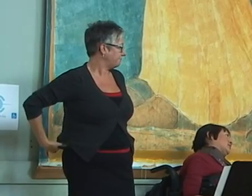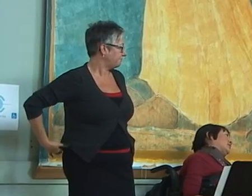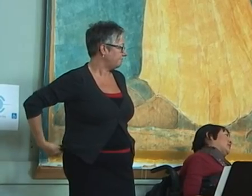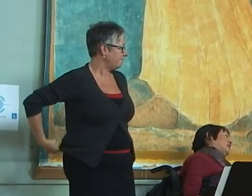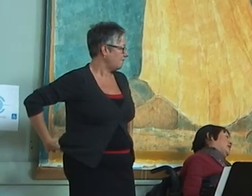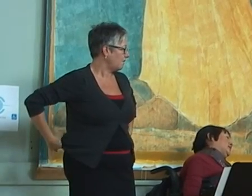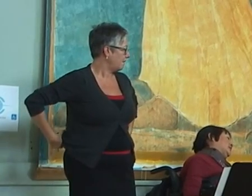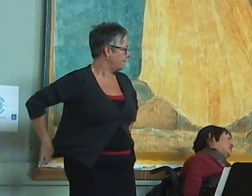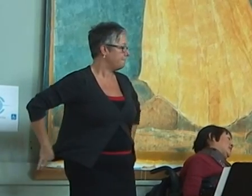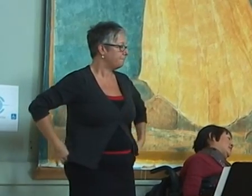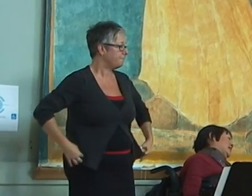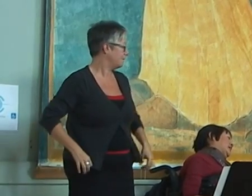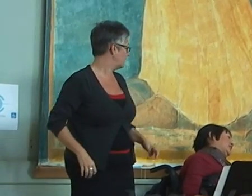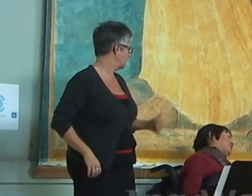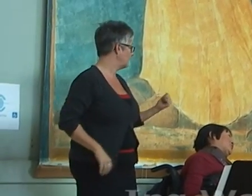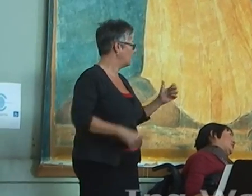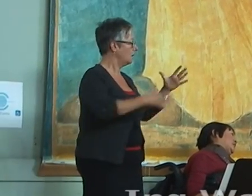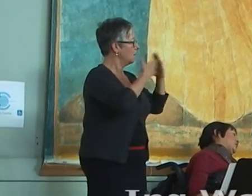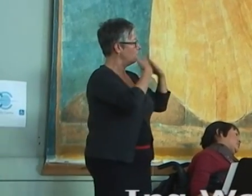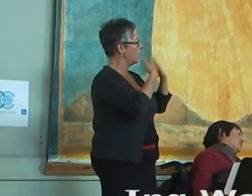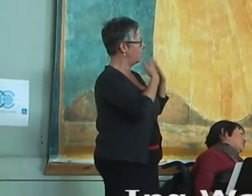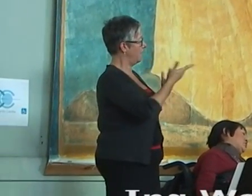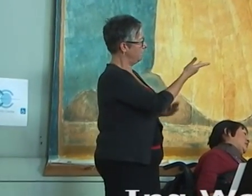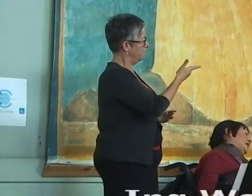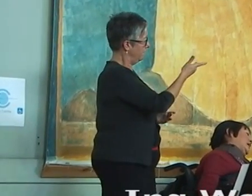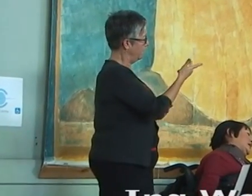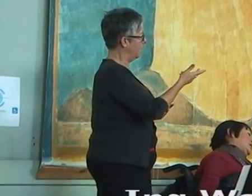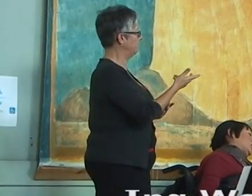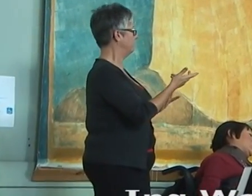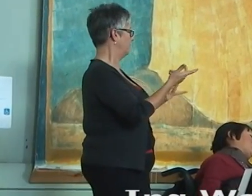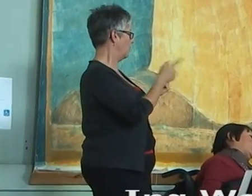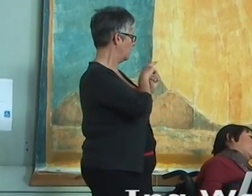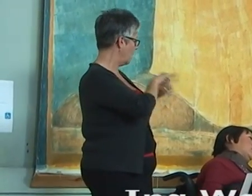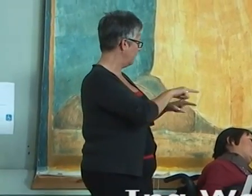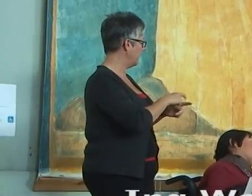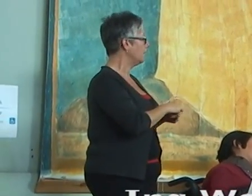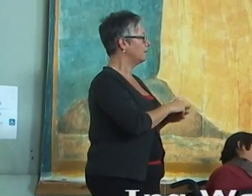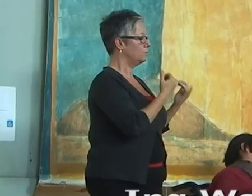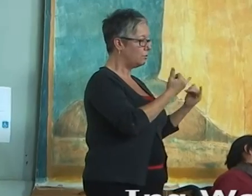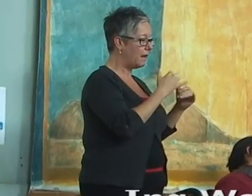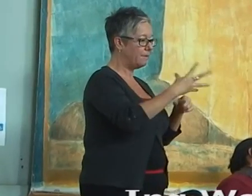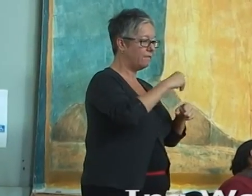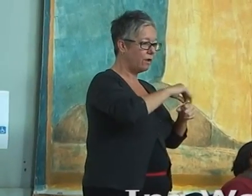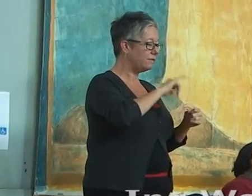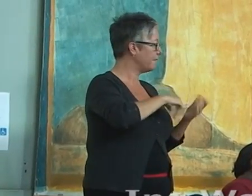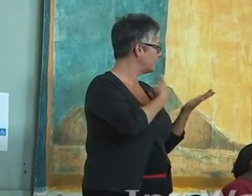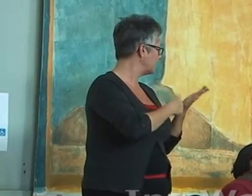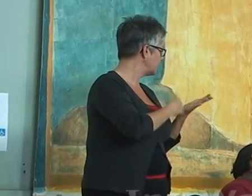Ing Wong-Ward: I'd like to thank the candidates for attending our discussion today. And for all you, what you heard today